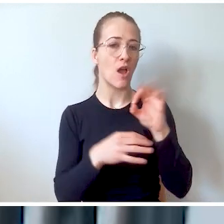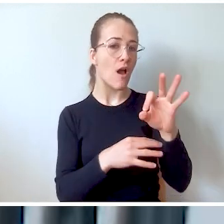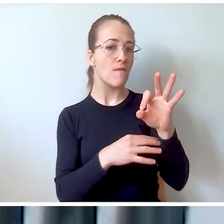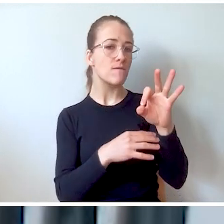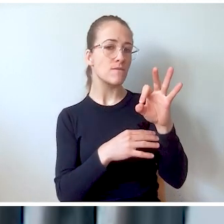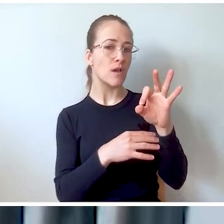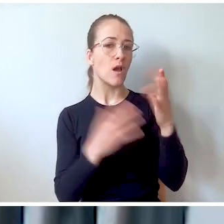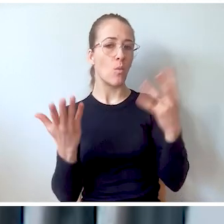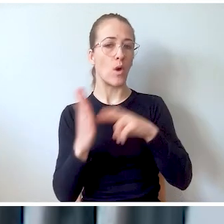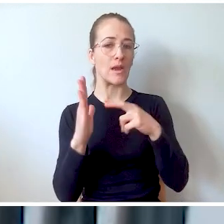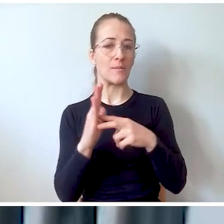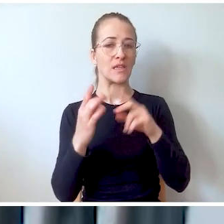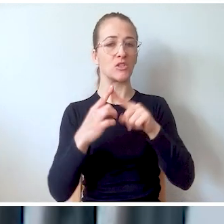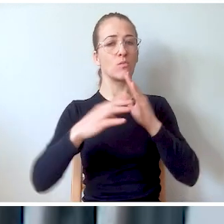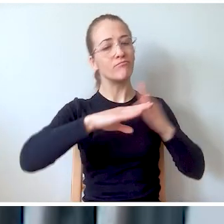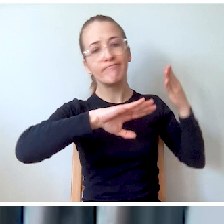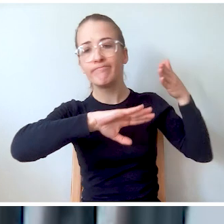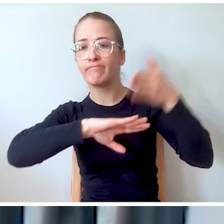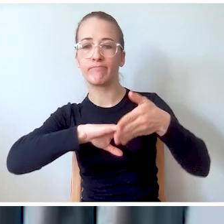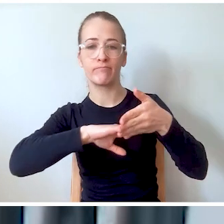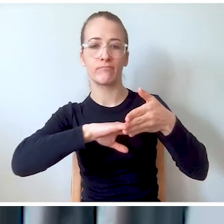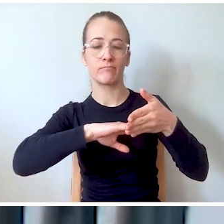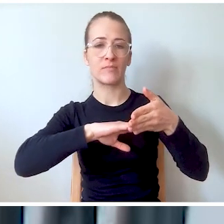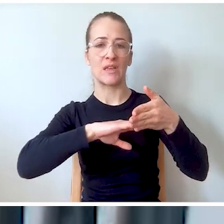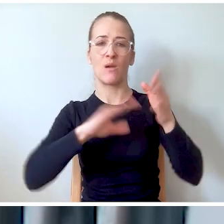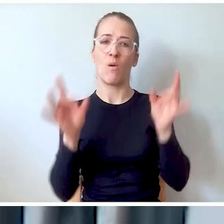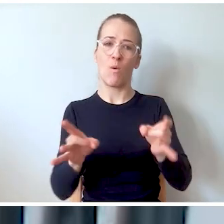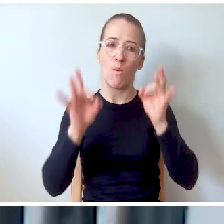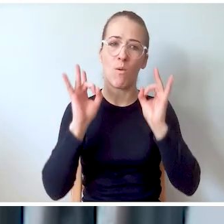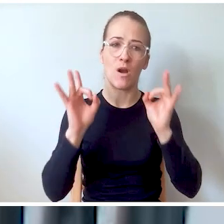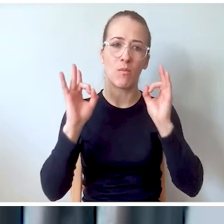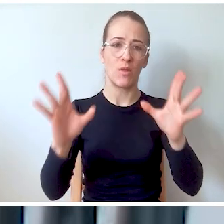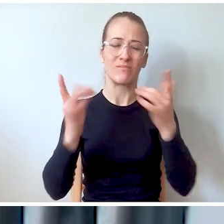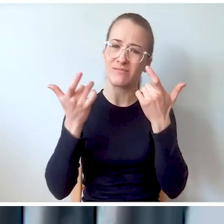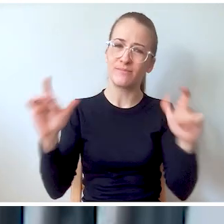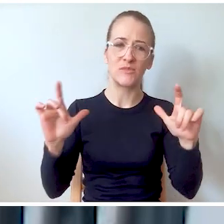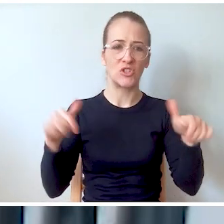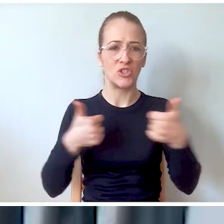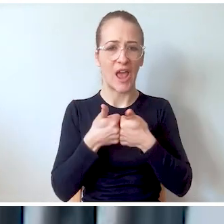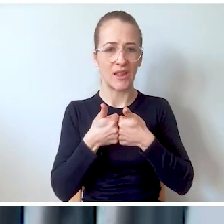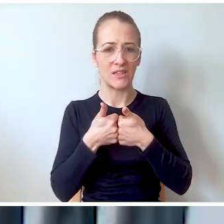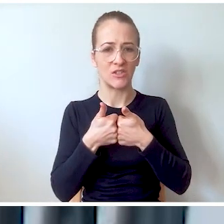of what it means to overcome a devastating challenge, like somebody,